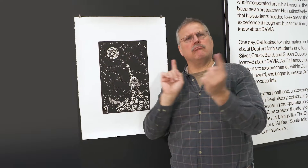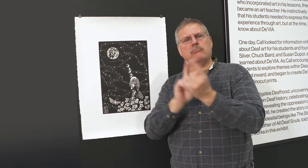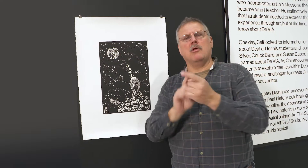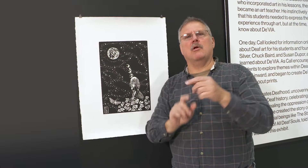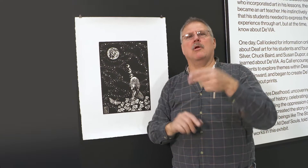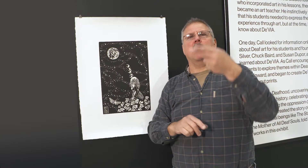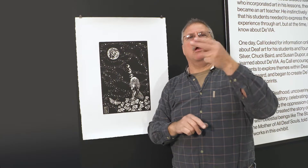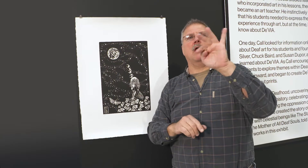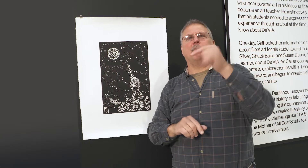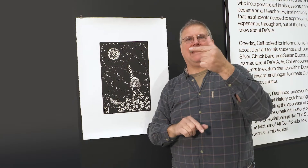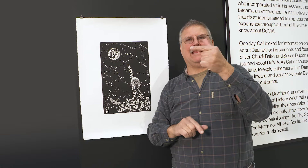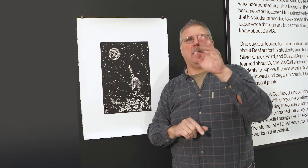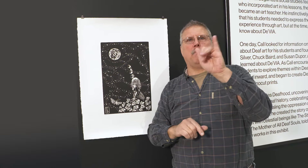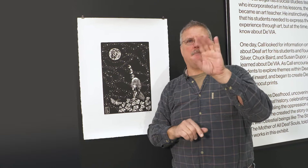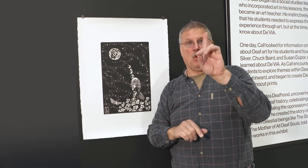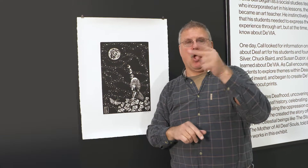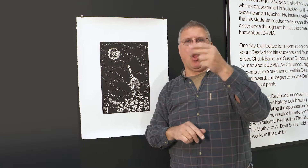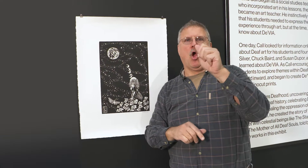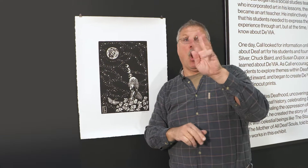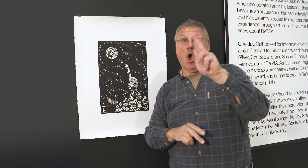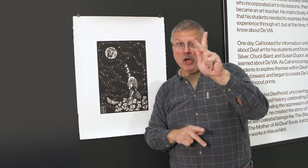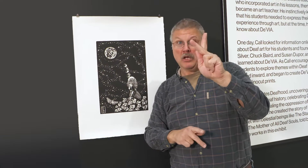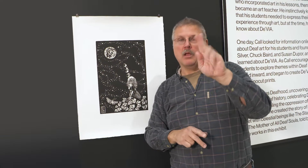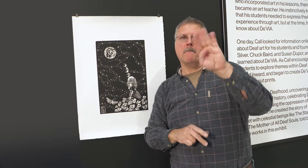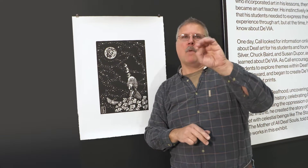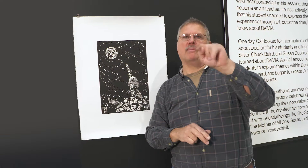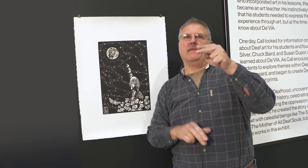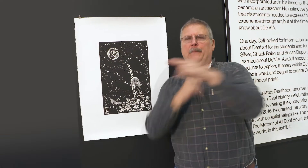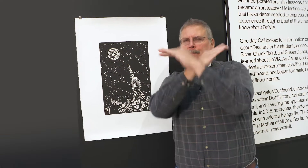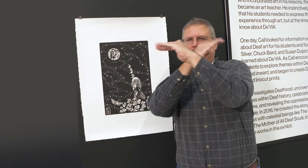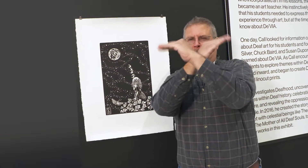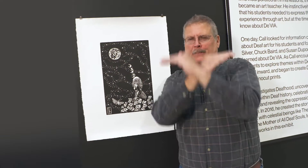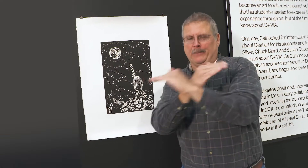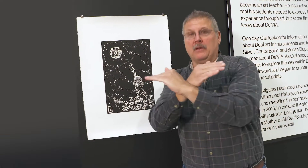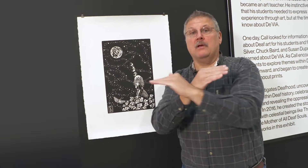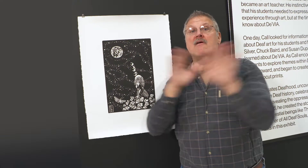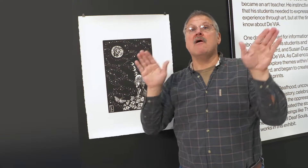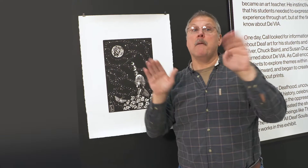By chance, Luna met a hummingbird hawk moth,